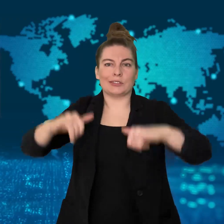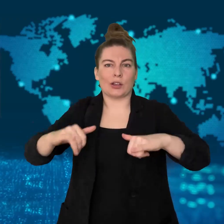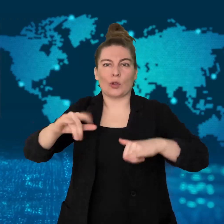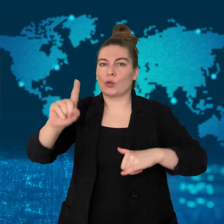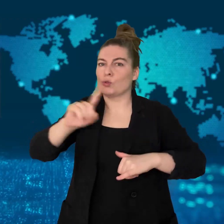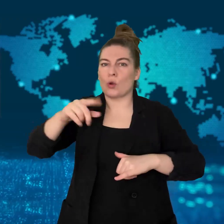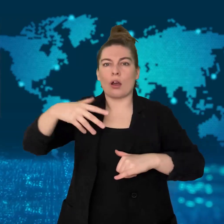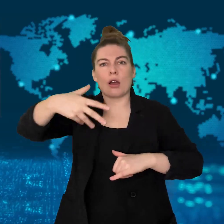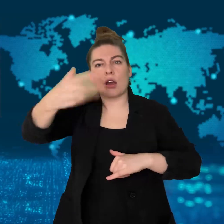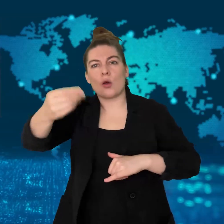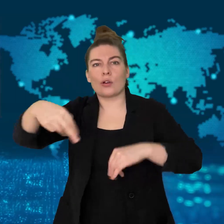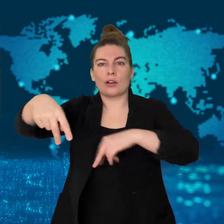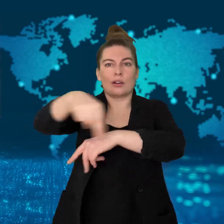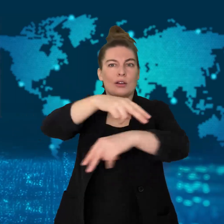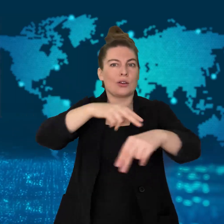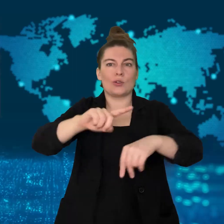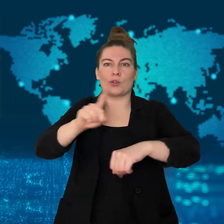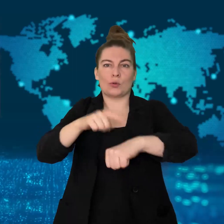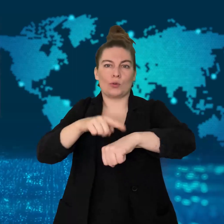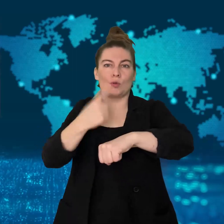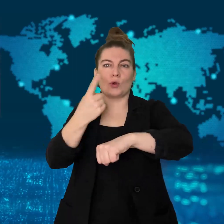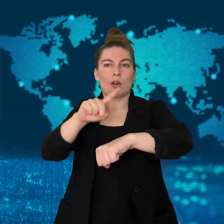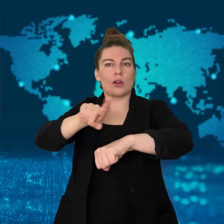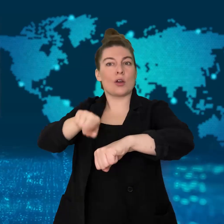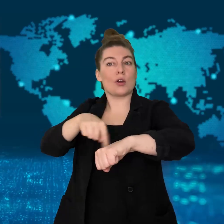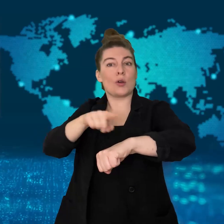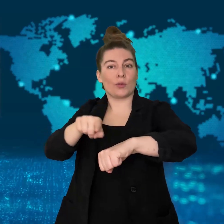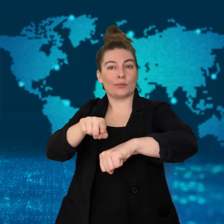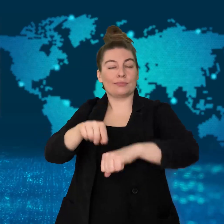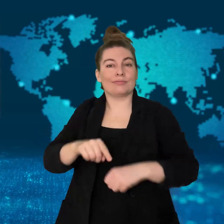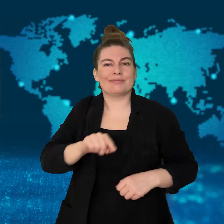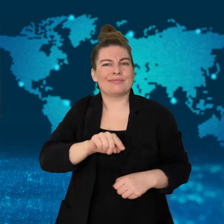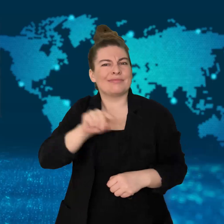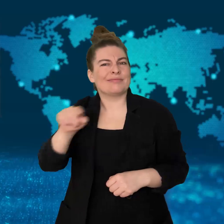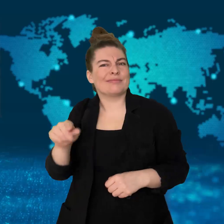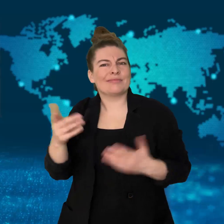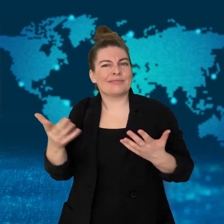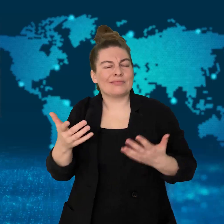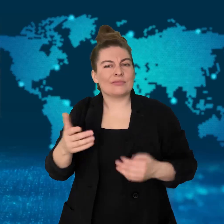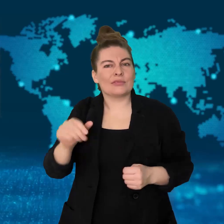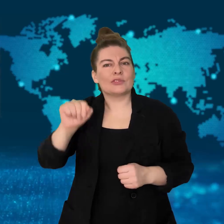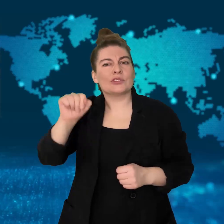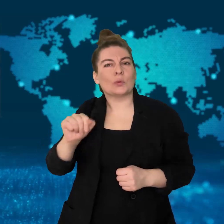evacuate members of the national army.